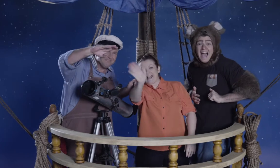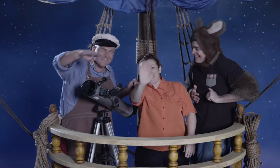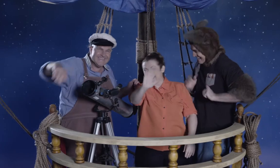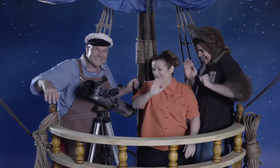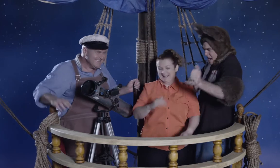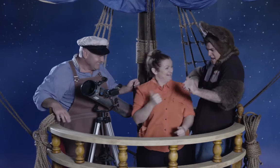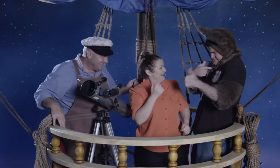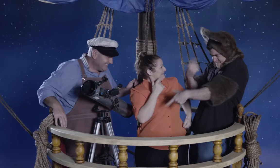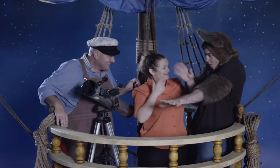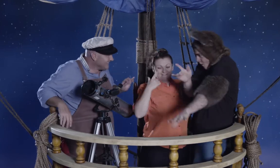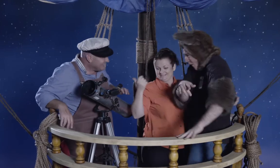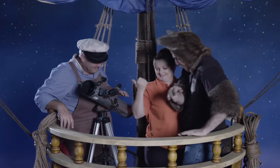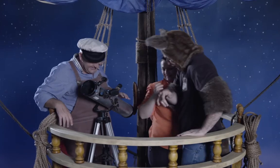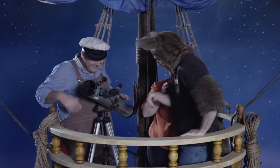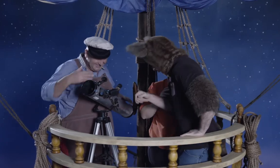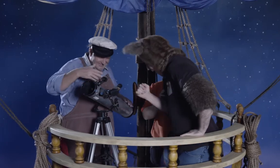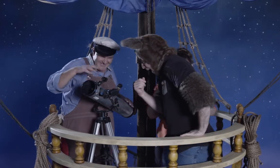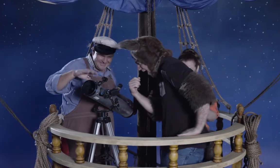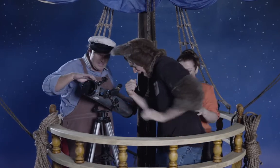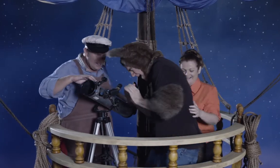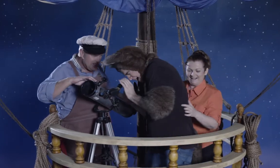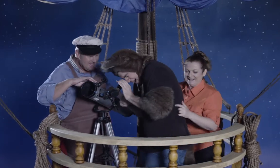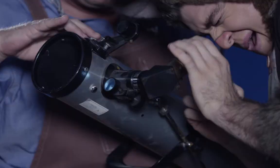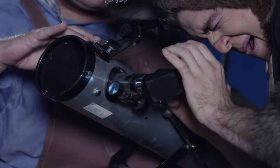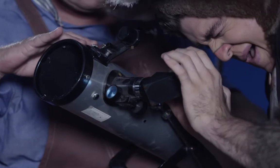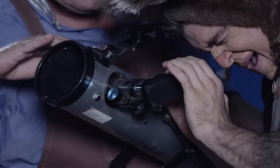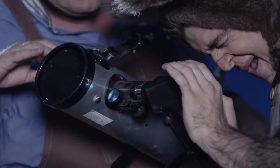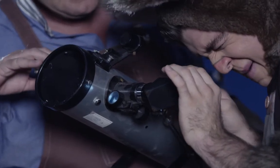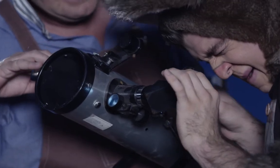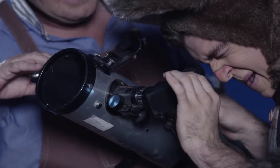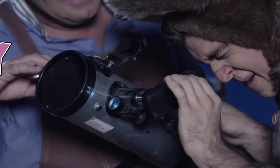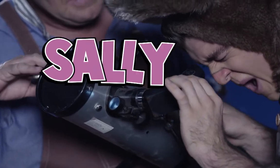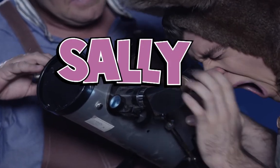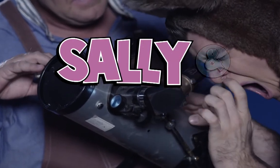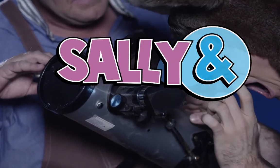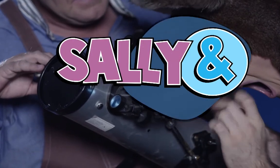Bye. Oh, can I have another look, Sally? Oh, yes. Yeah. Wow!